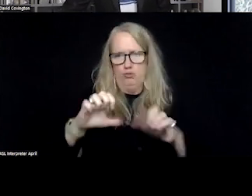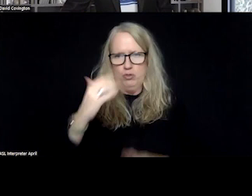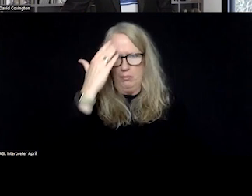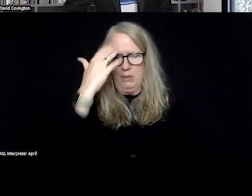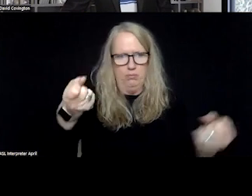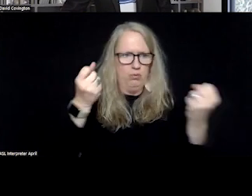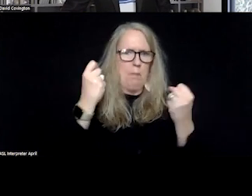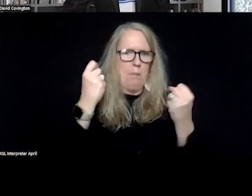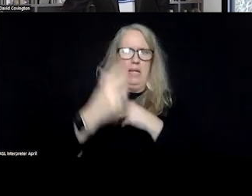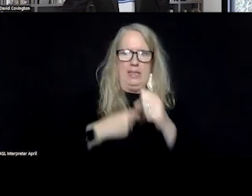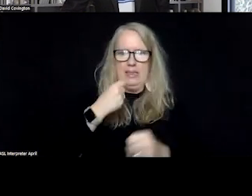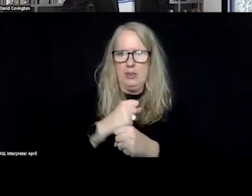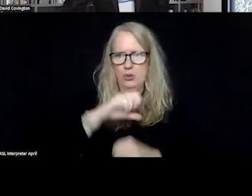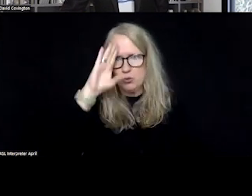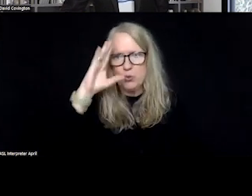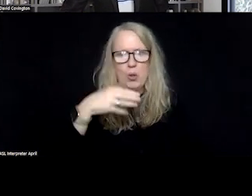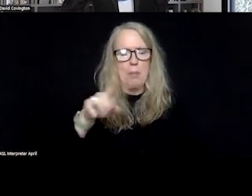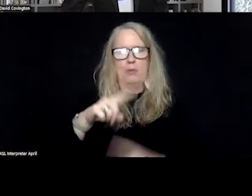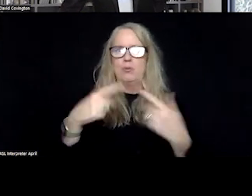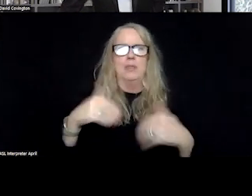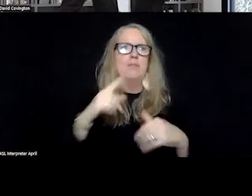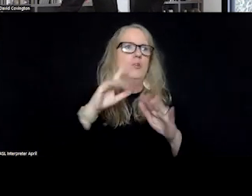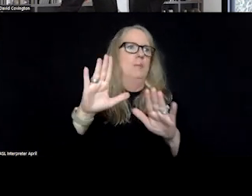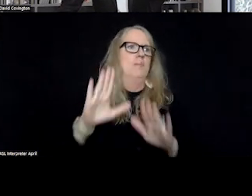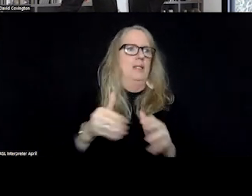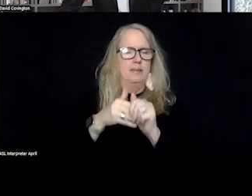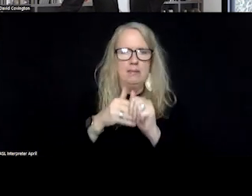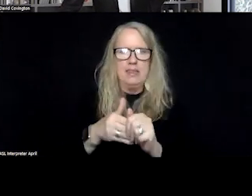YEARS AND HE IS A AMAZING LEADING AND LOOK FORWARD TO HAVING